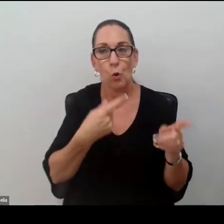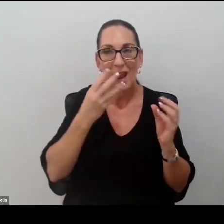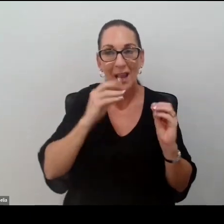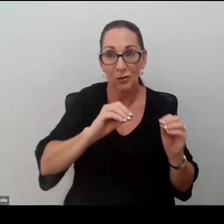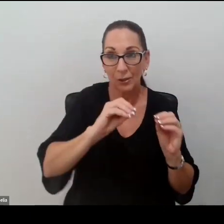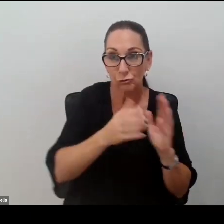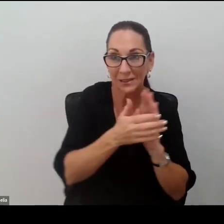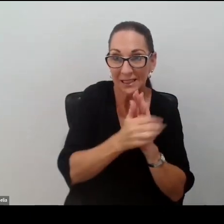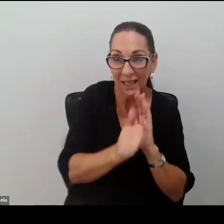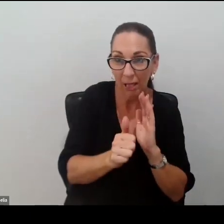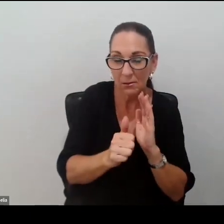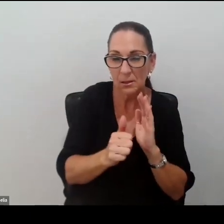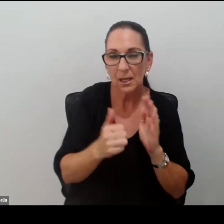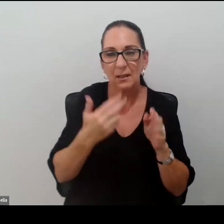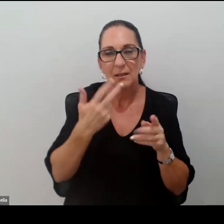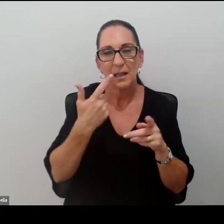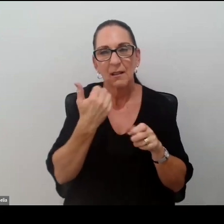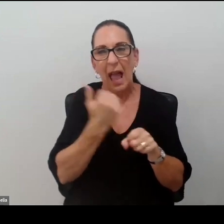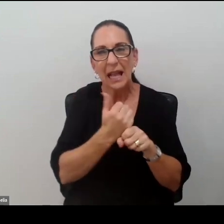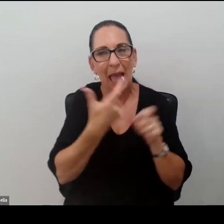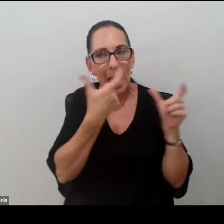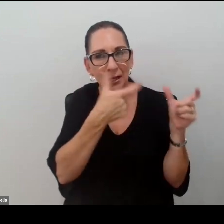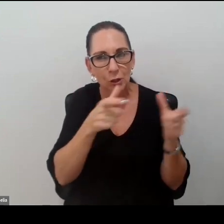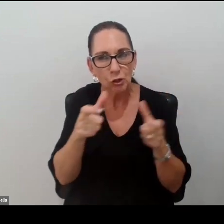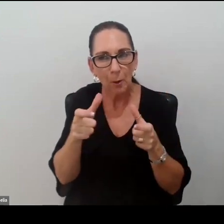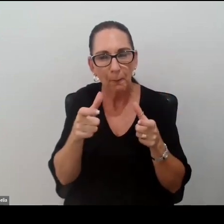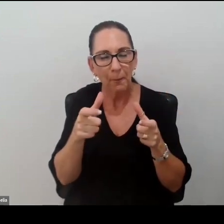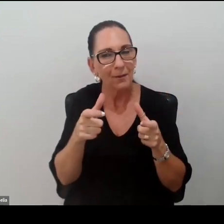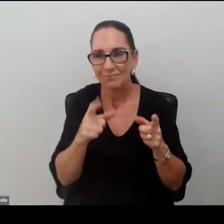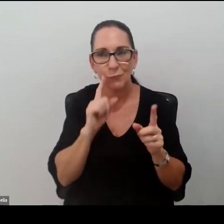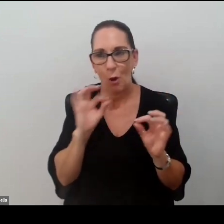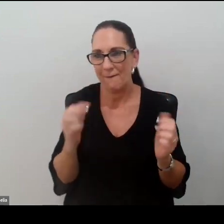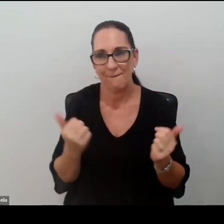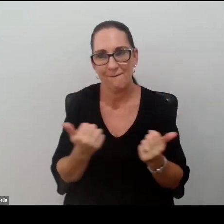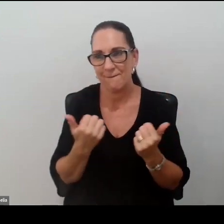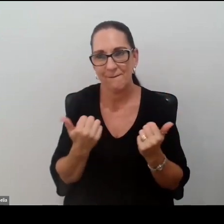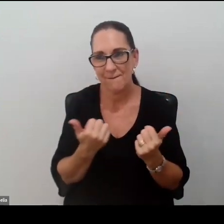those with guardianship and financial management is similarly lacking. A breakdown of the numbers